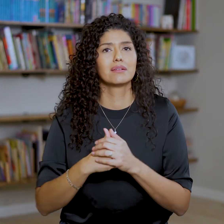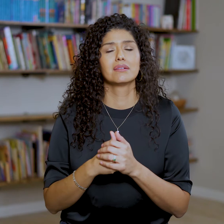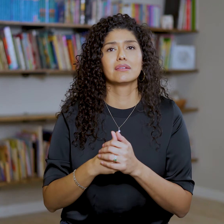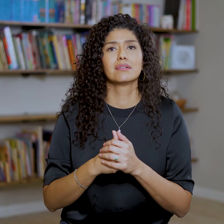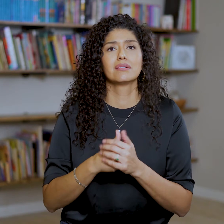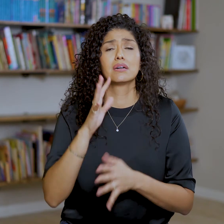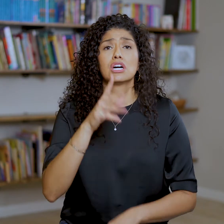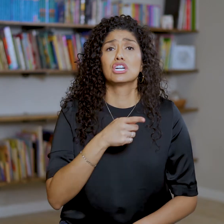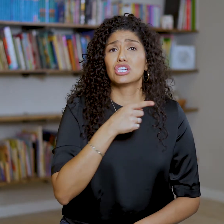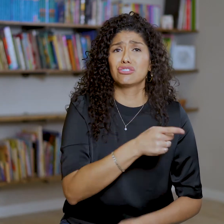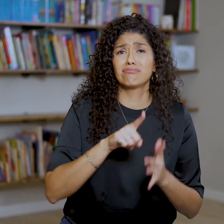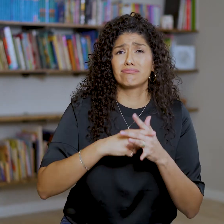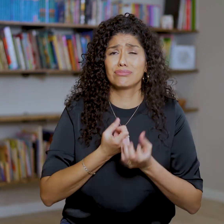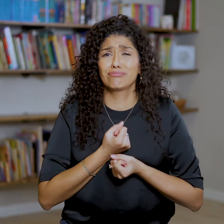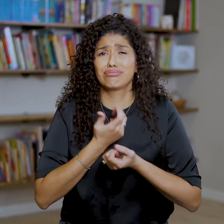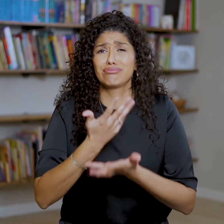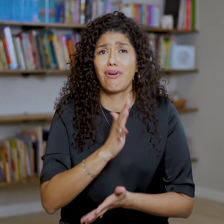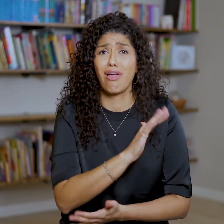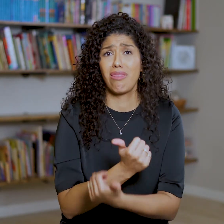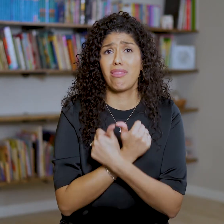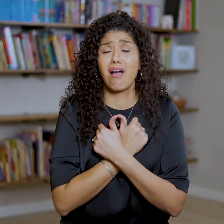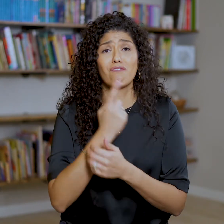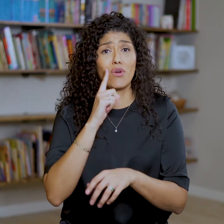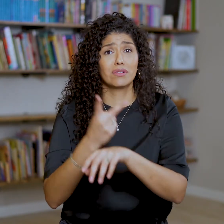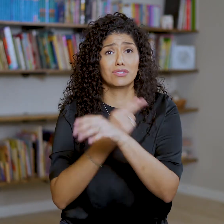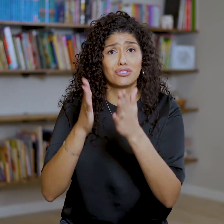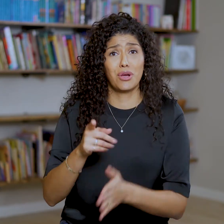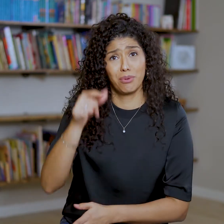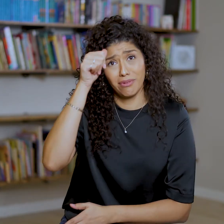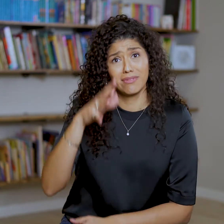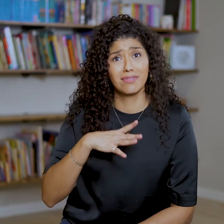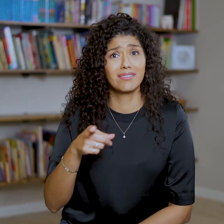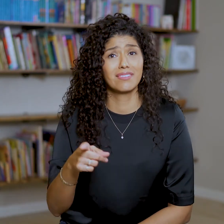She begins by her expressing her love for the shepherd.